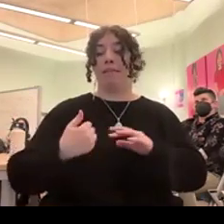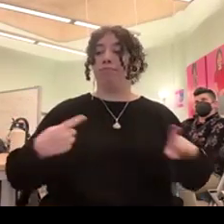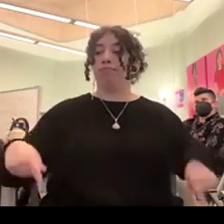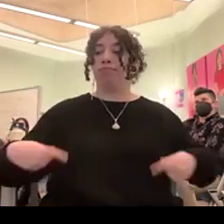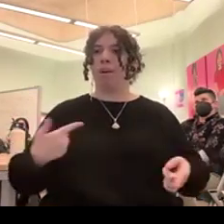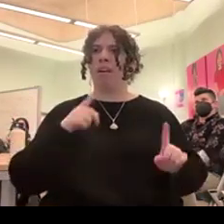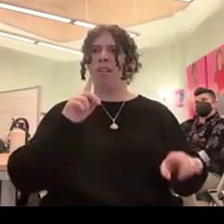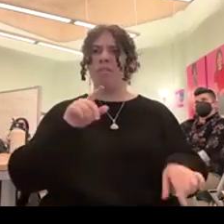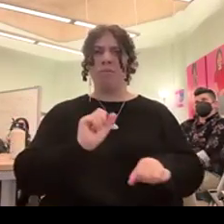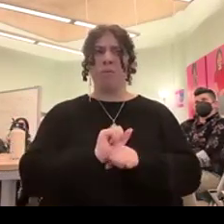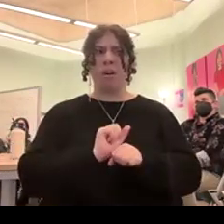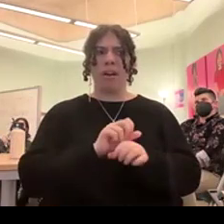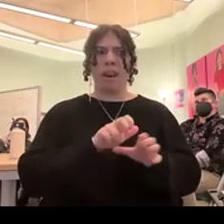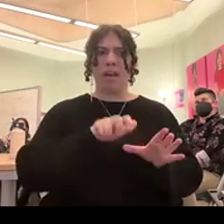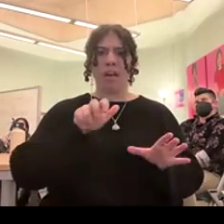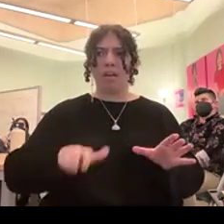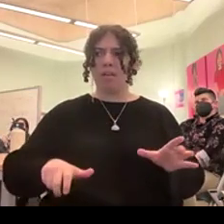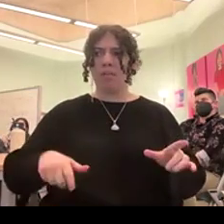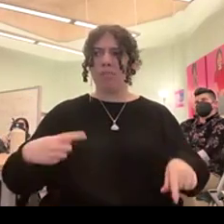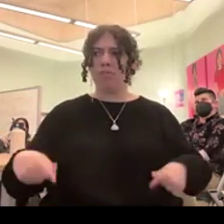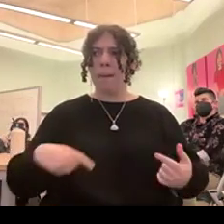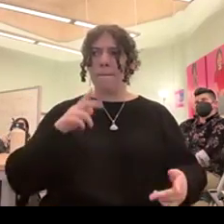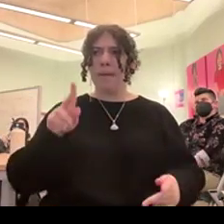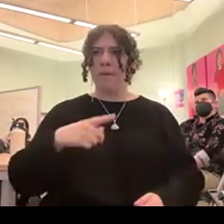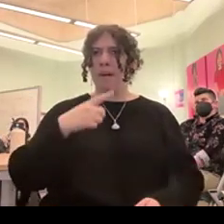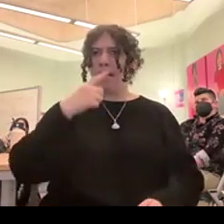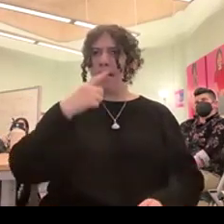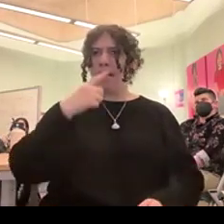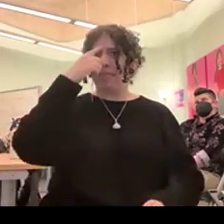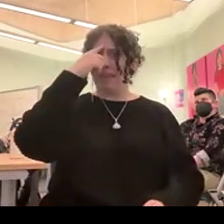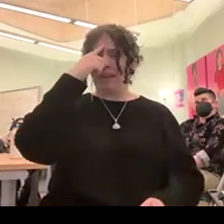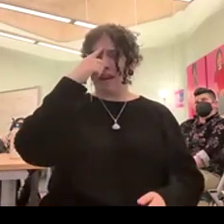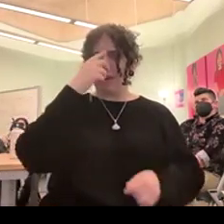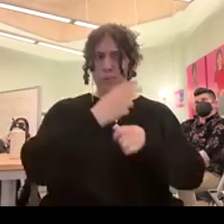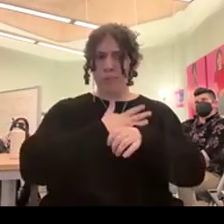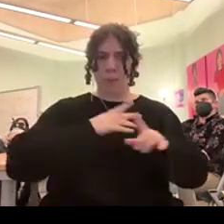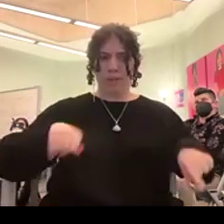I said "What's going to happen if I go to work and get out of my wheelchair? People think that